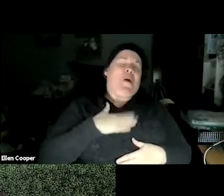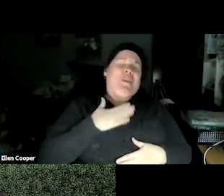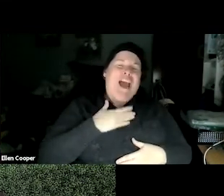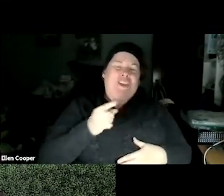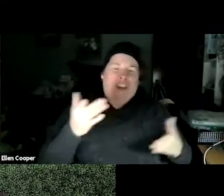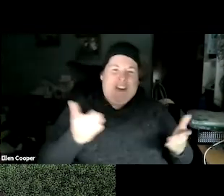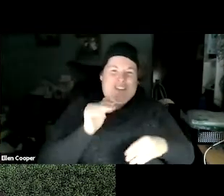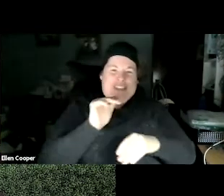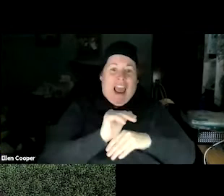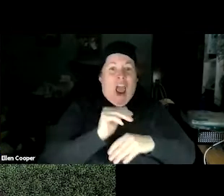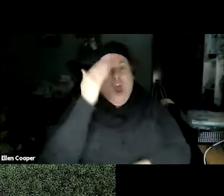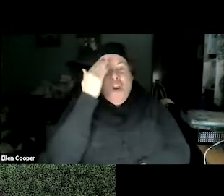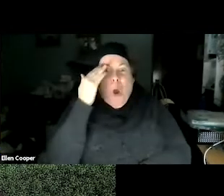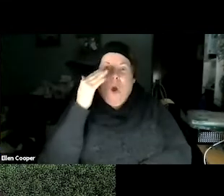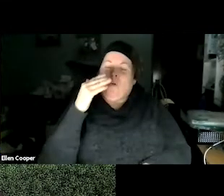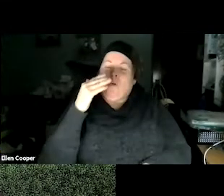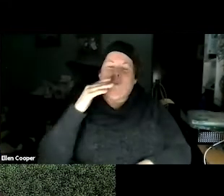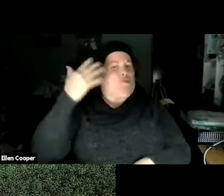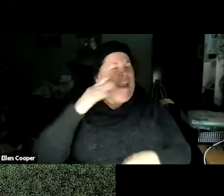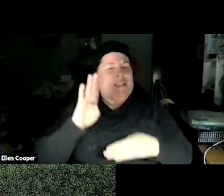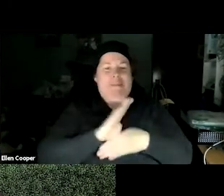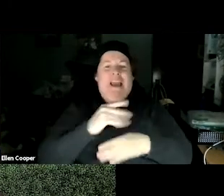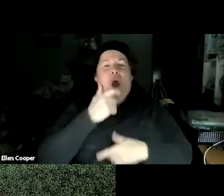crazy busy. I see you on YouTube. Every week popping out new videos.